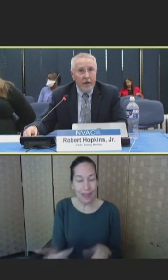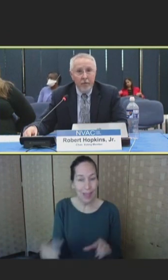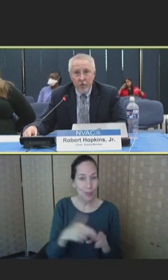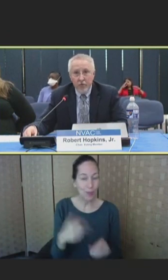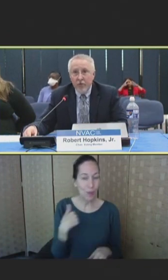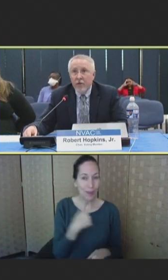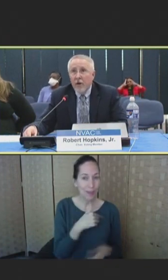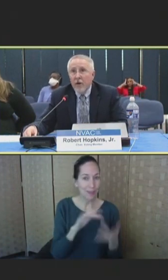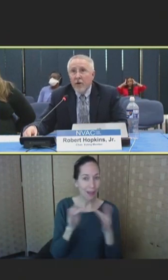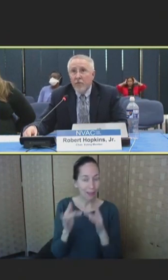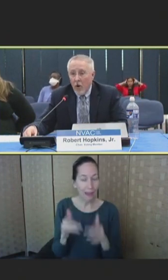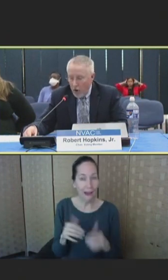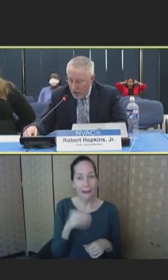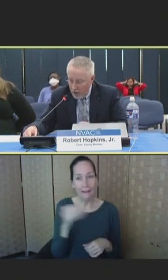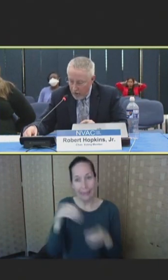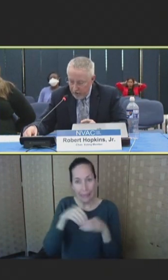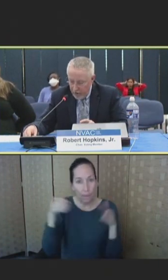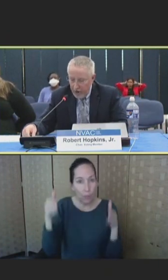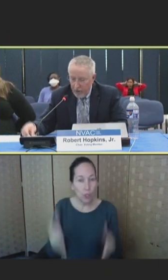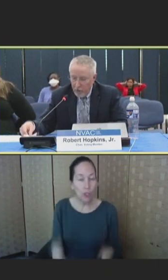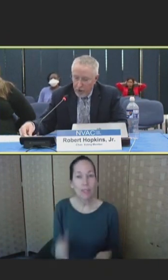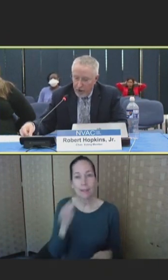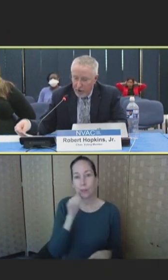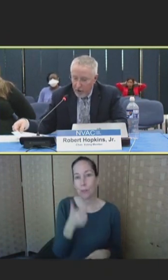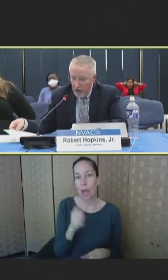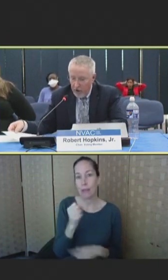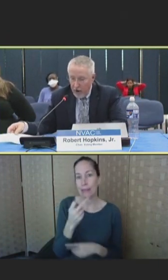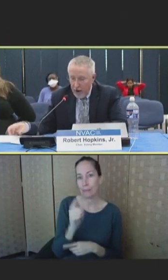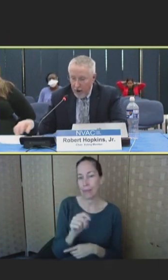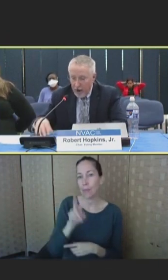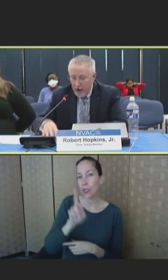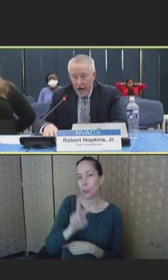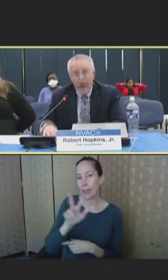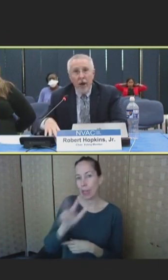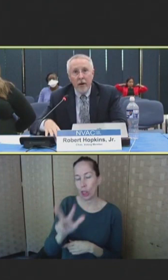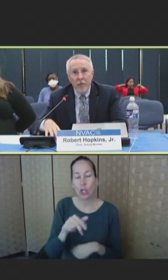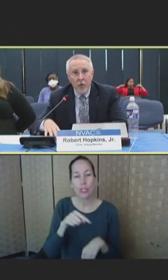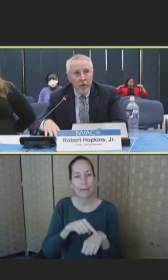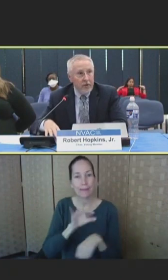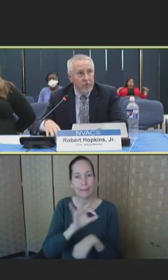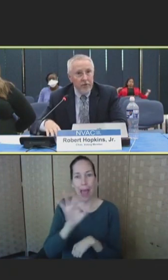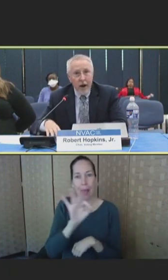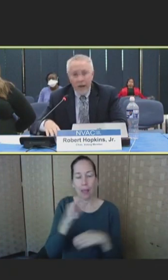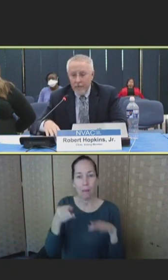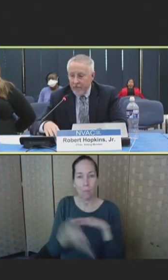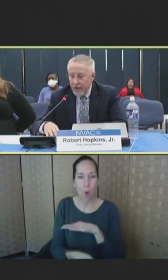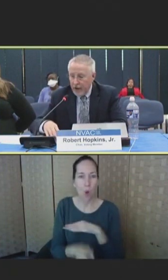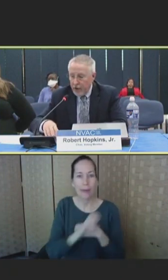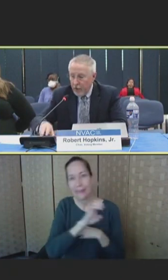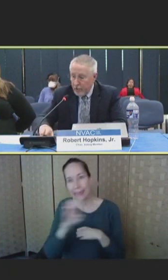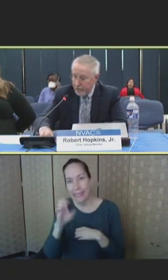in-person tomorrow, September 23rd at 9:00 in the morning, Eastern Time. Thank you.